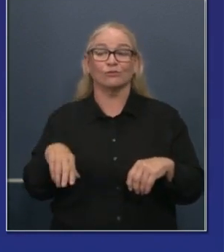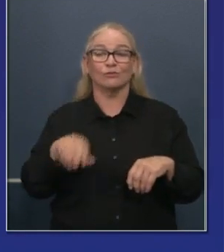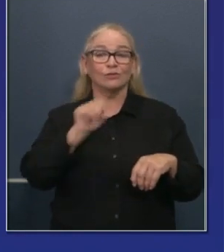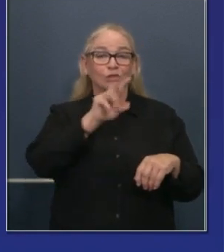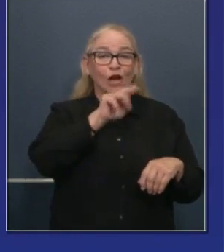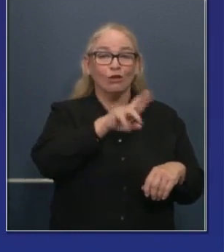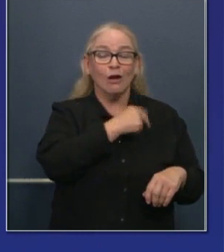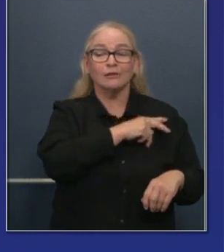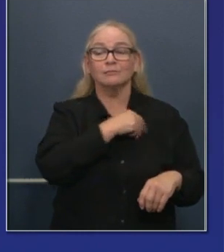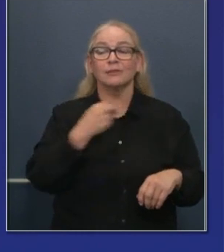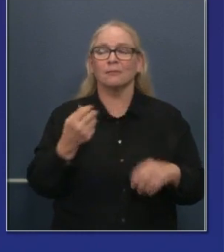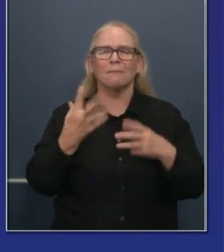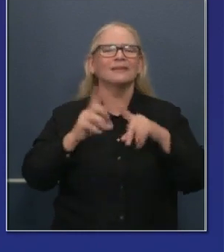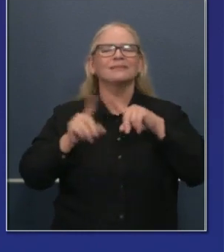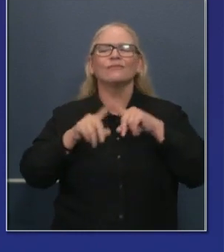WE WILL PUSH THAT AGGRESSIVELY.